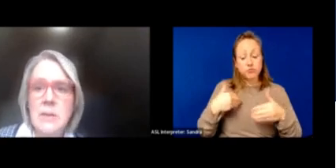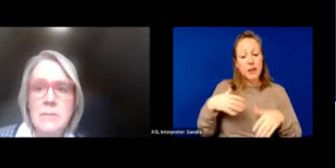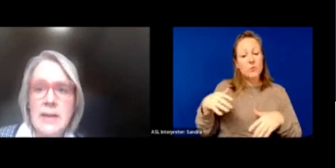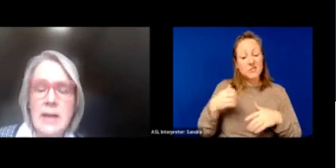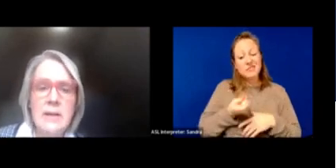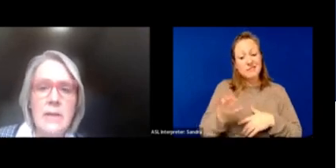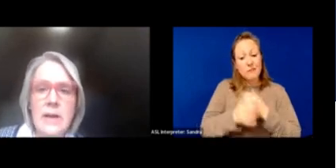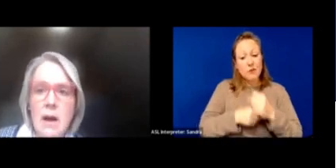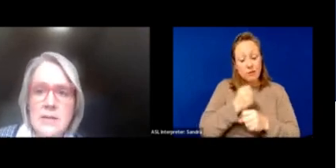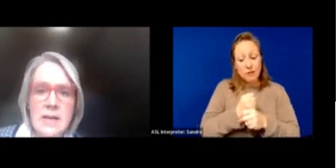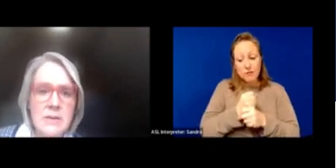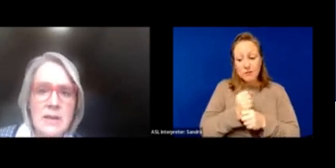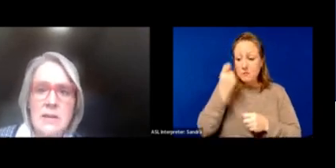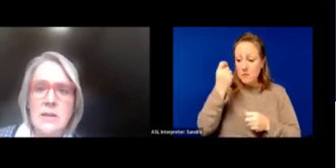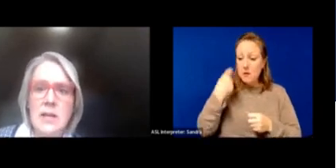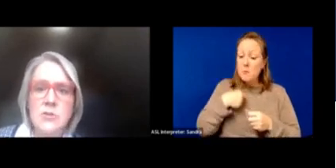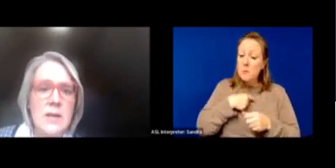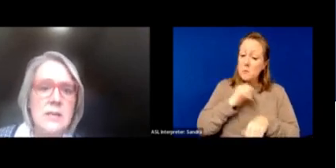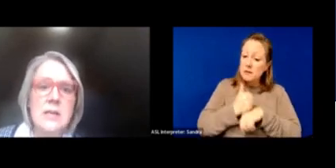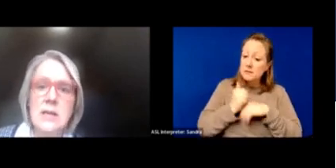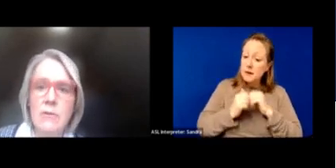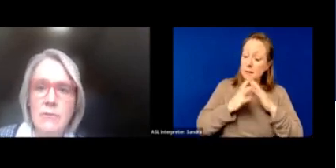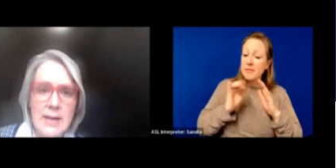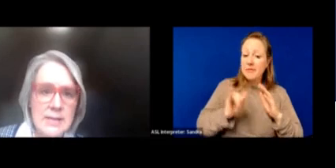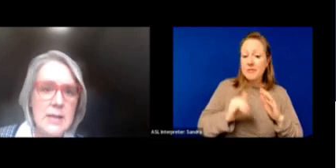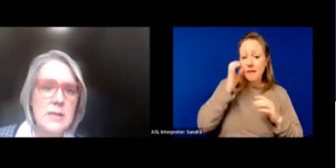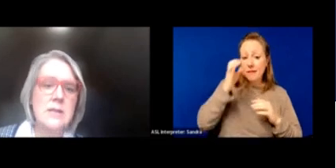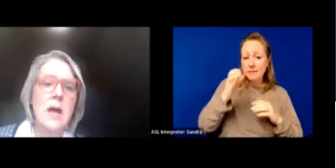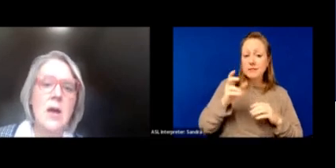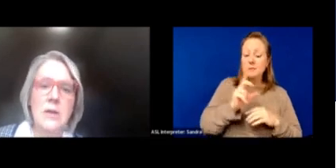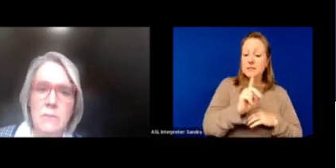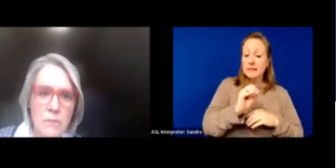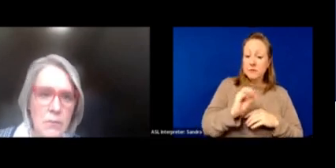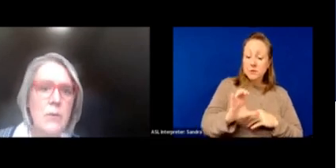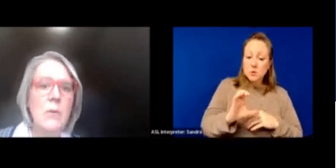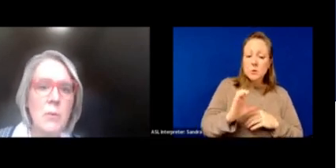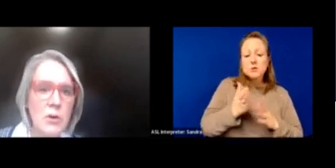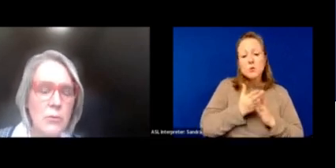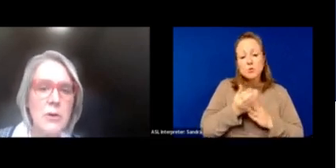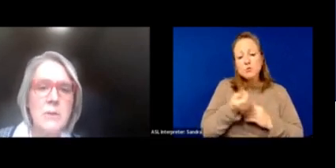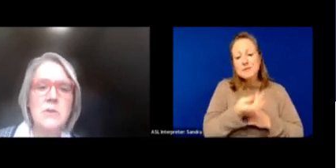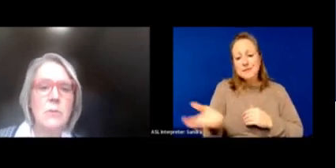implemented the concept of dignity of choice in several phases. Through our workgroups